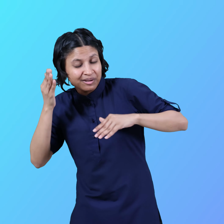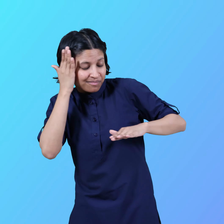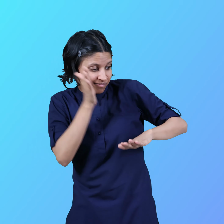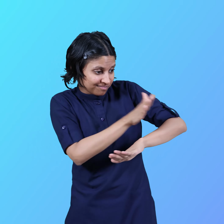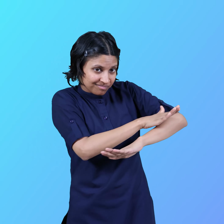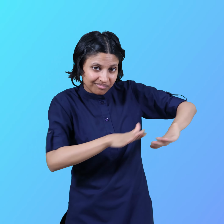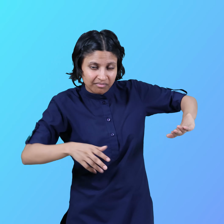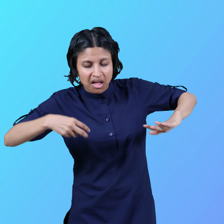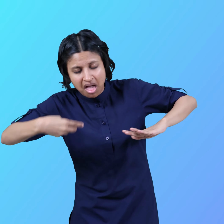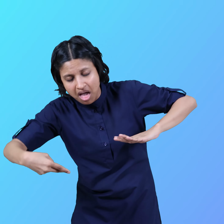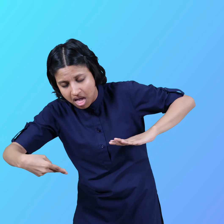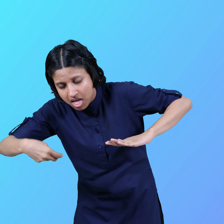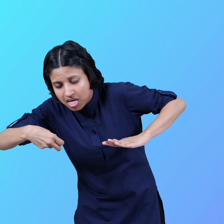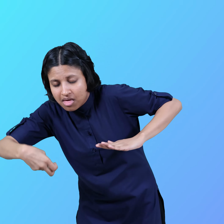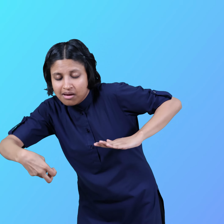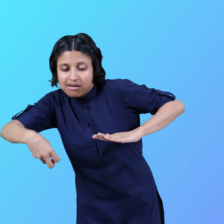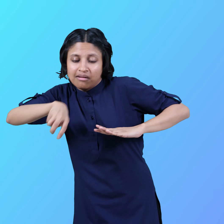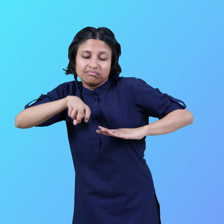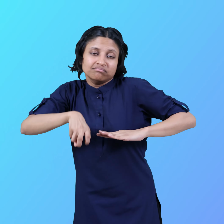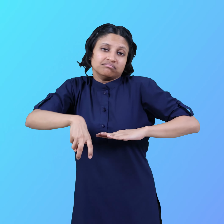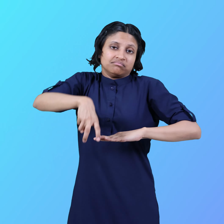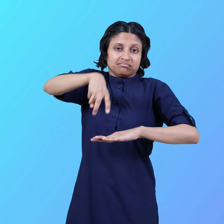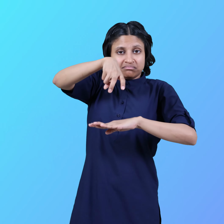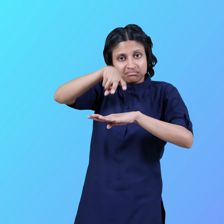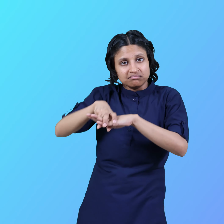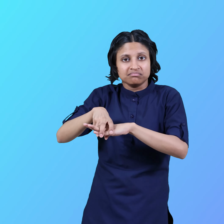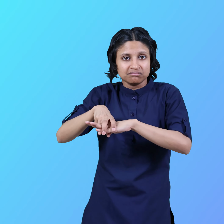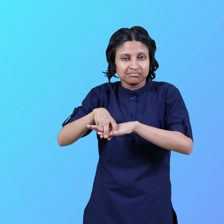He got up from the ground and sat on the bed.